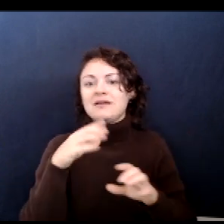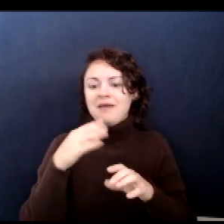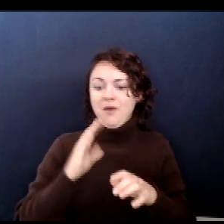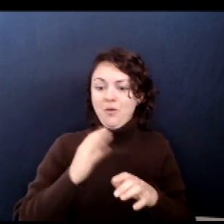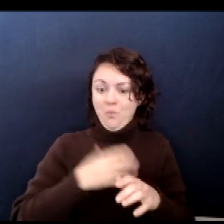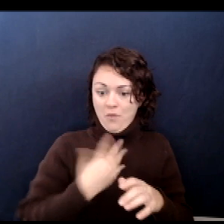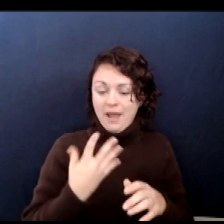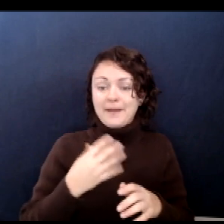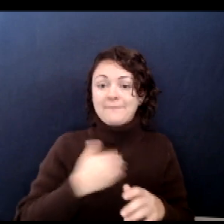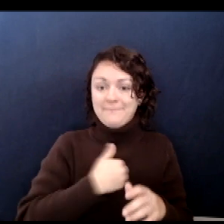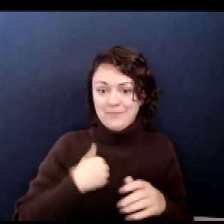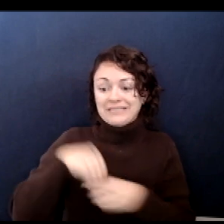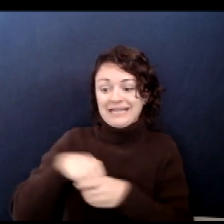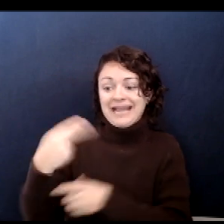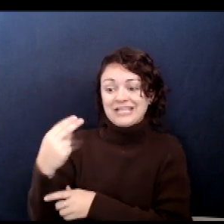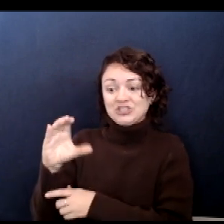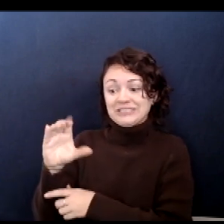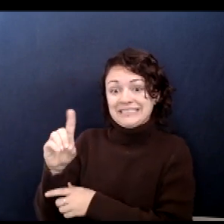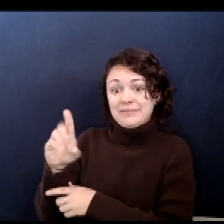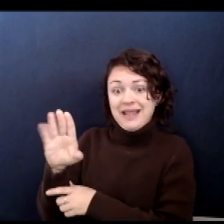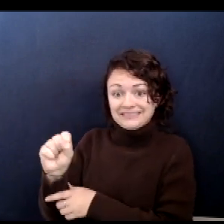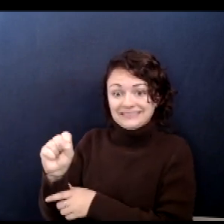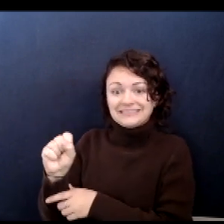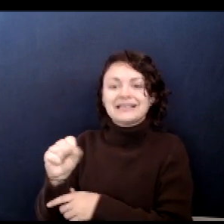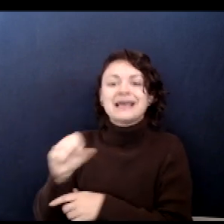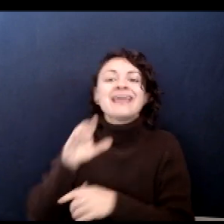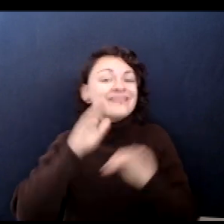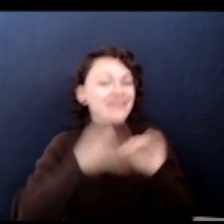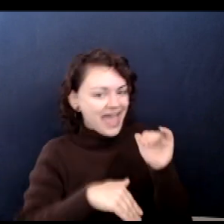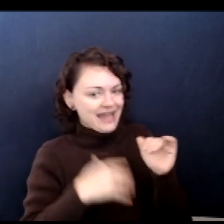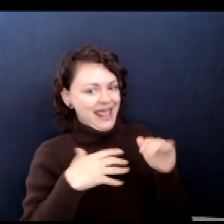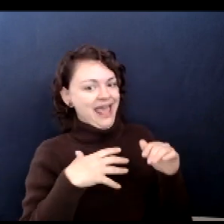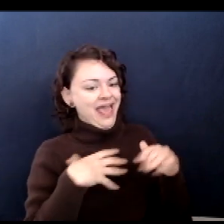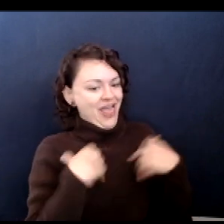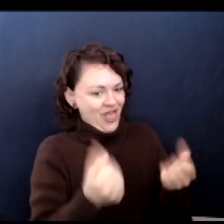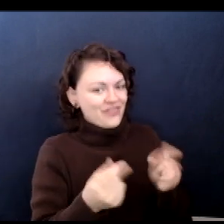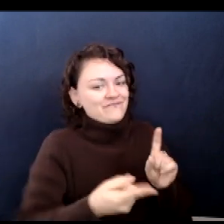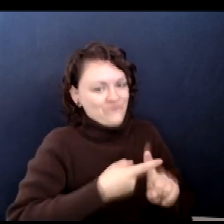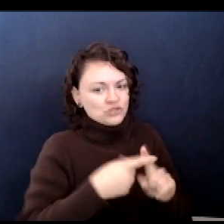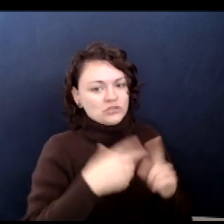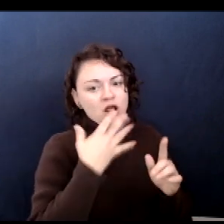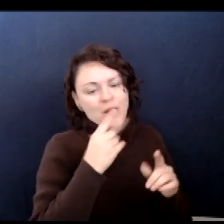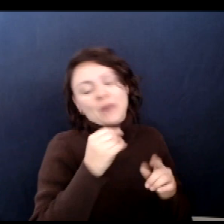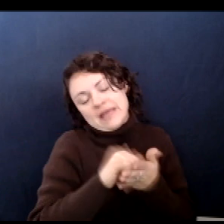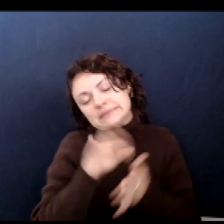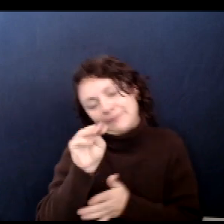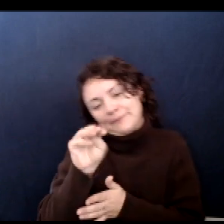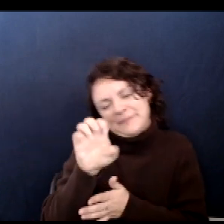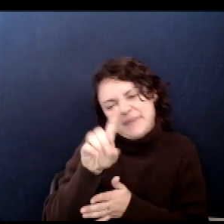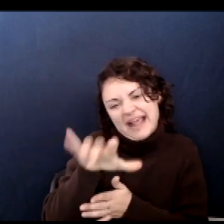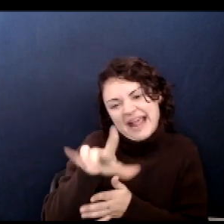HCBS than we do in Health First Colorado, which is the name of our Medicaid program. Next slide, please.